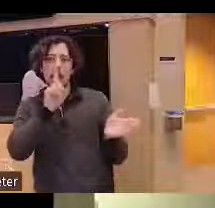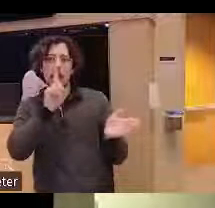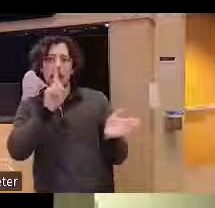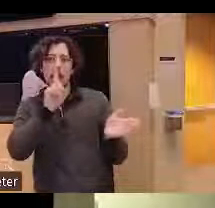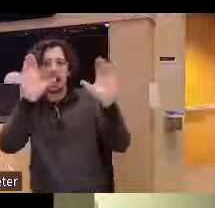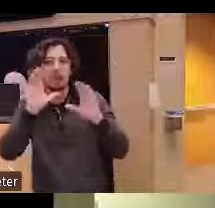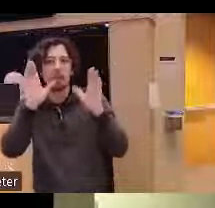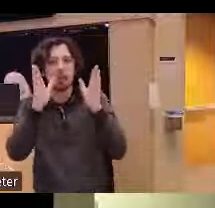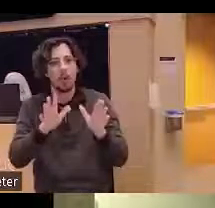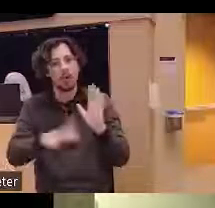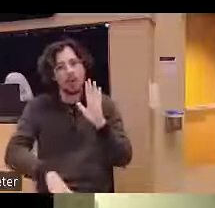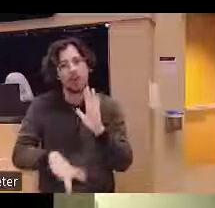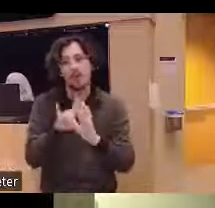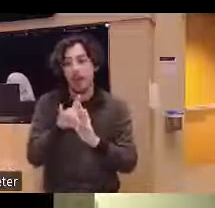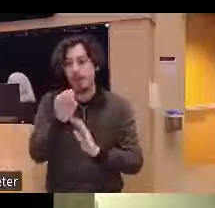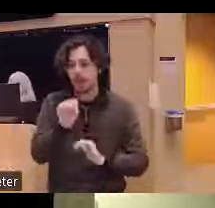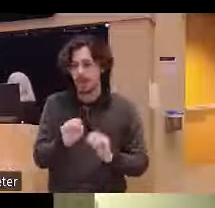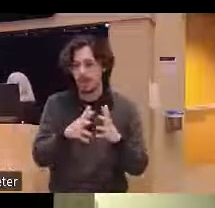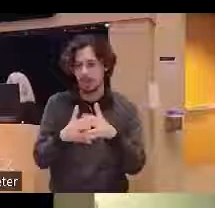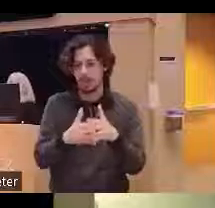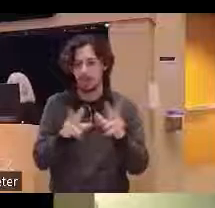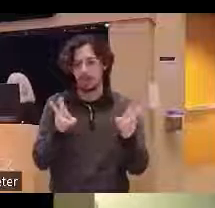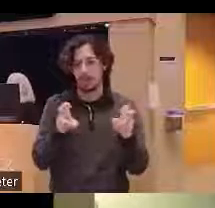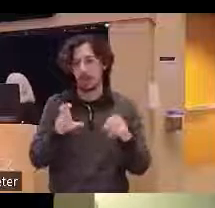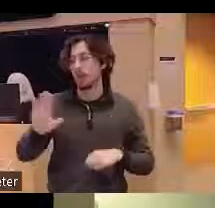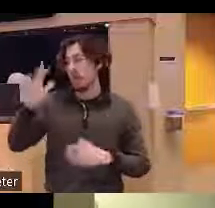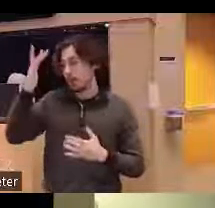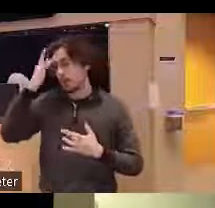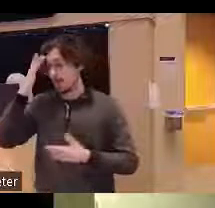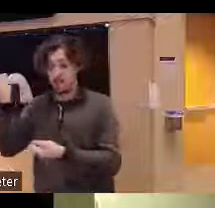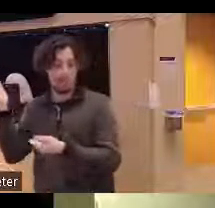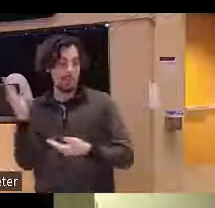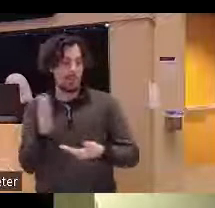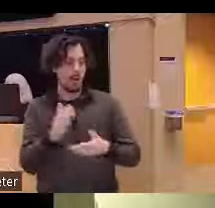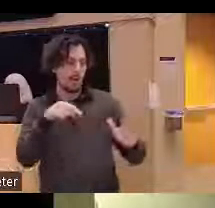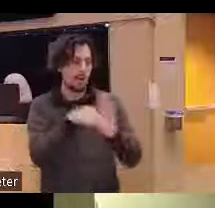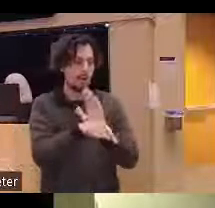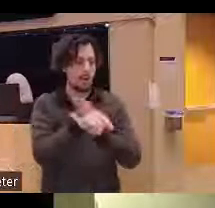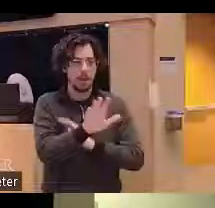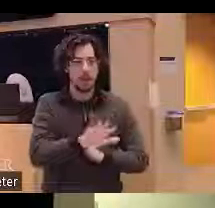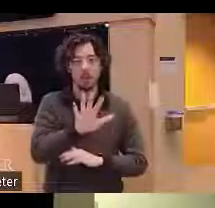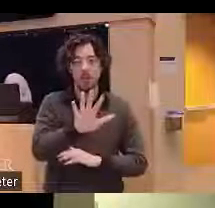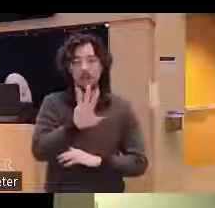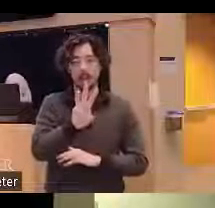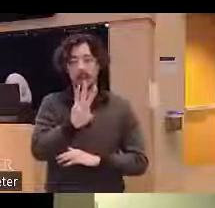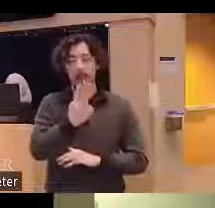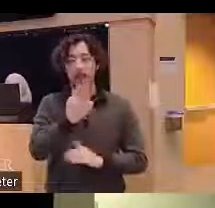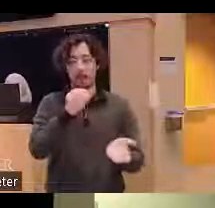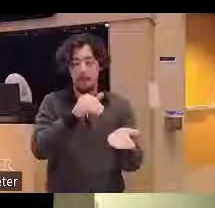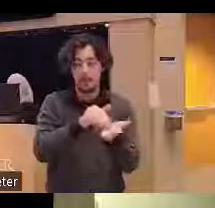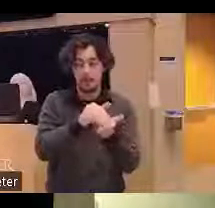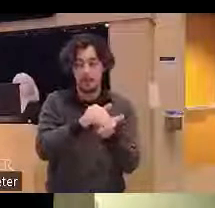South America the diseases they brought killed off about 56 million people right so this if you if